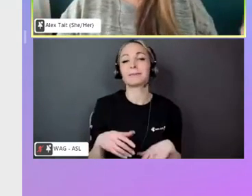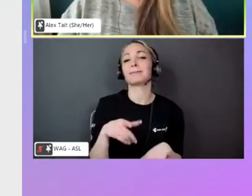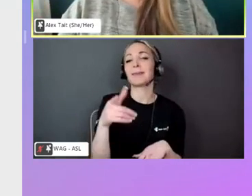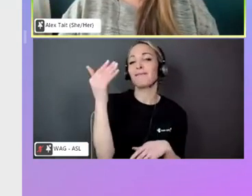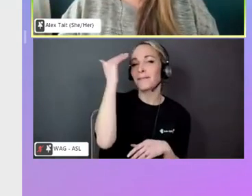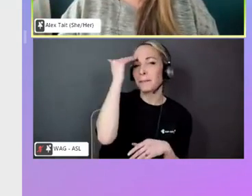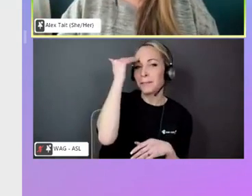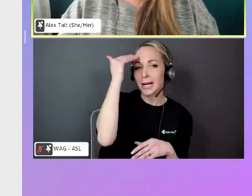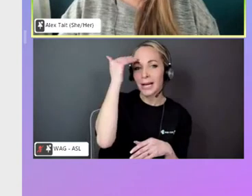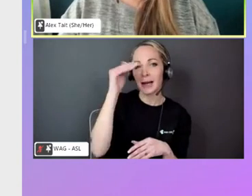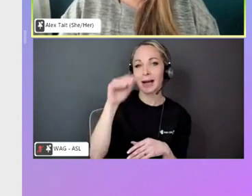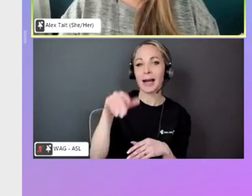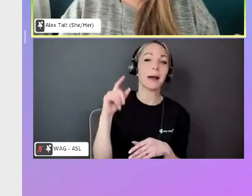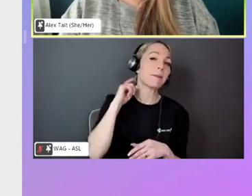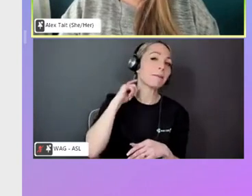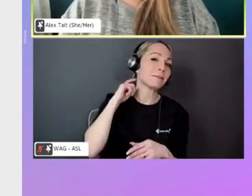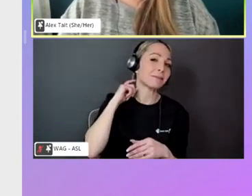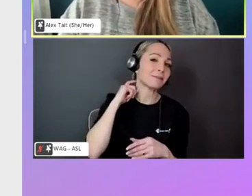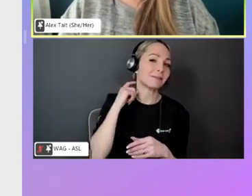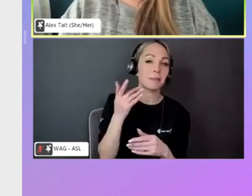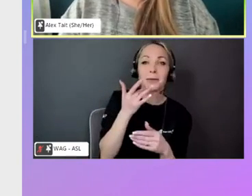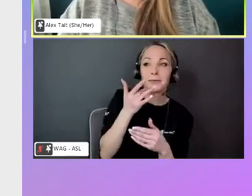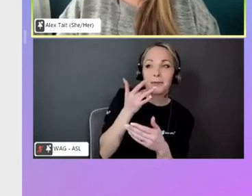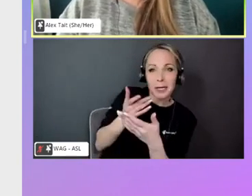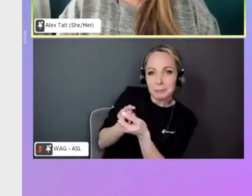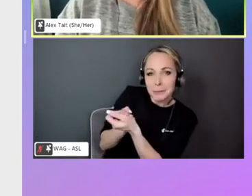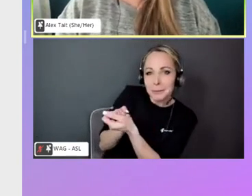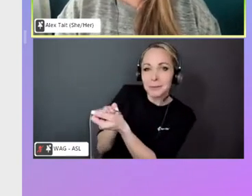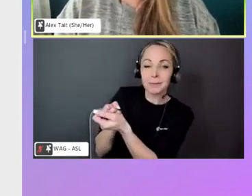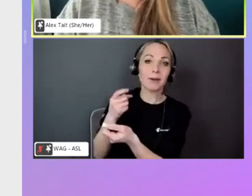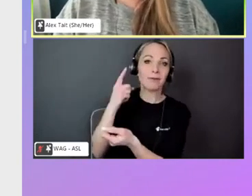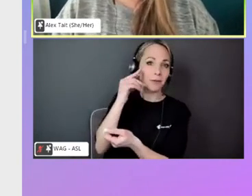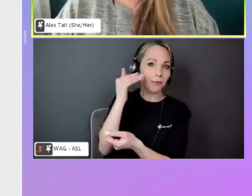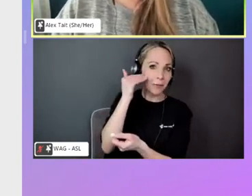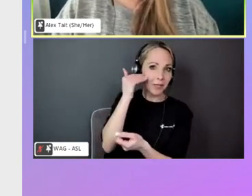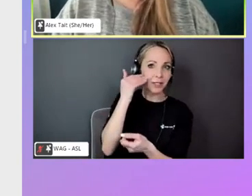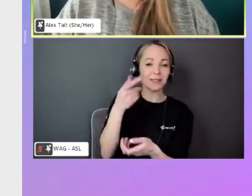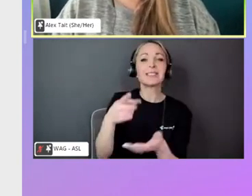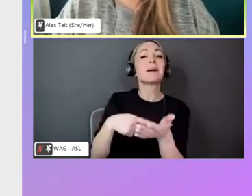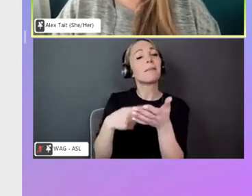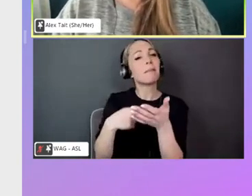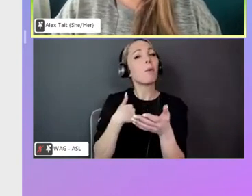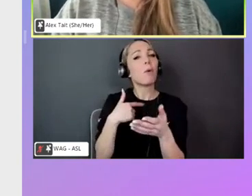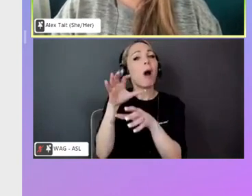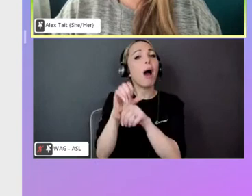the choice that we already know. For example, not being able to Zoom out on our product